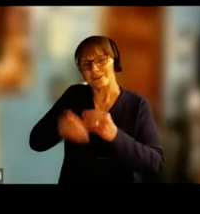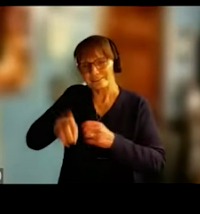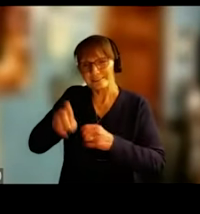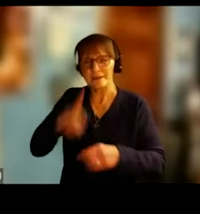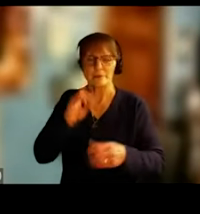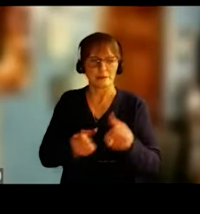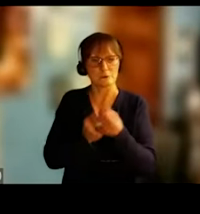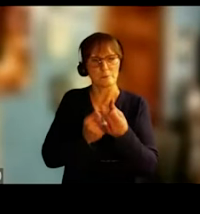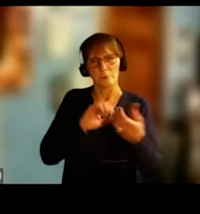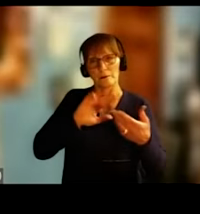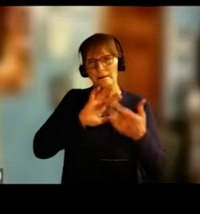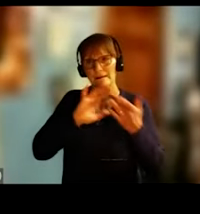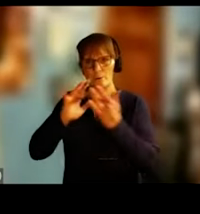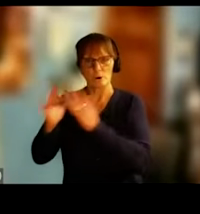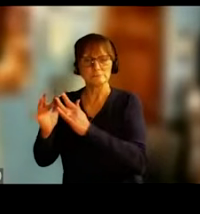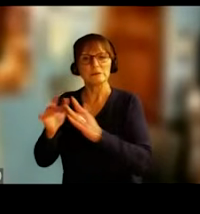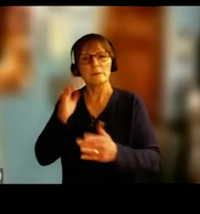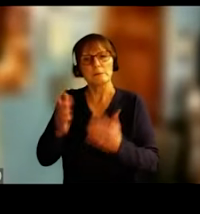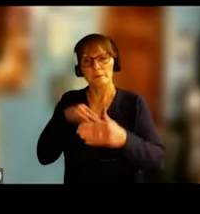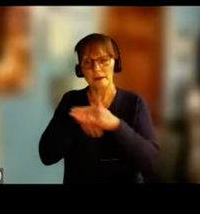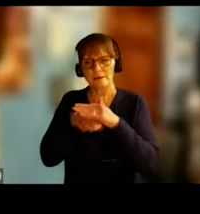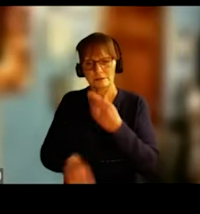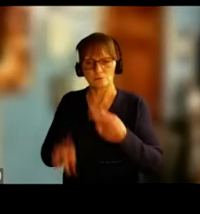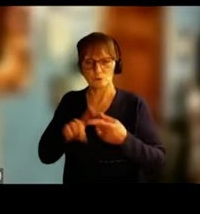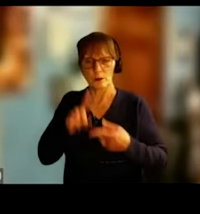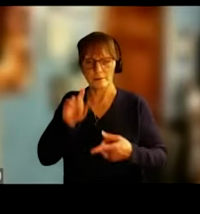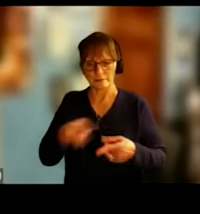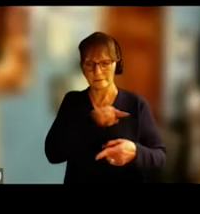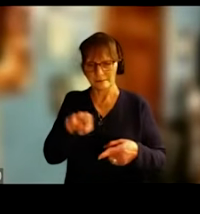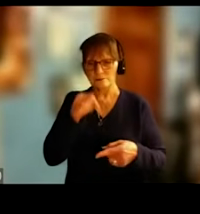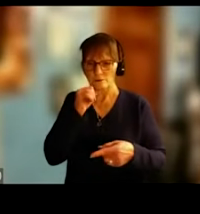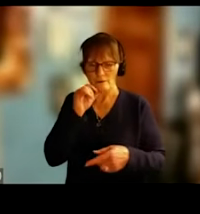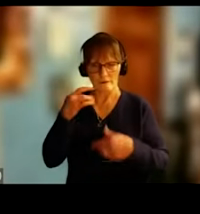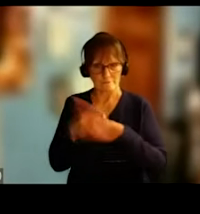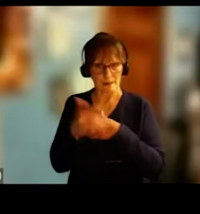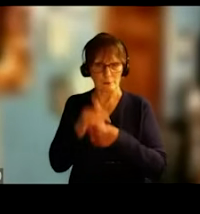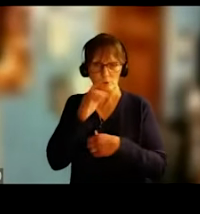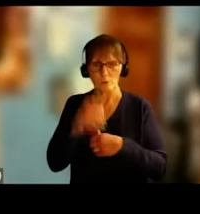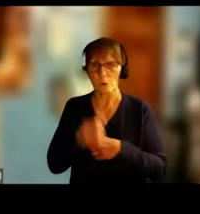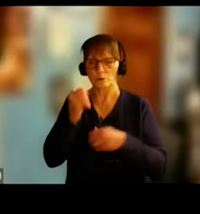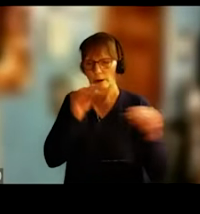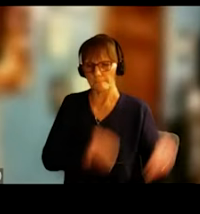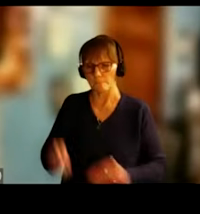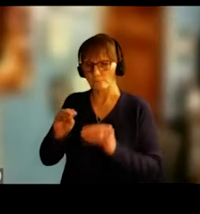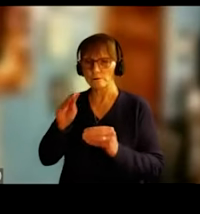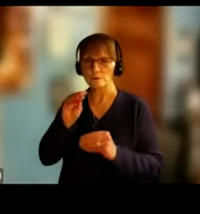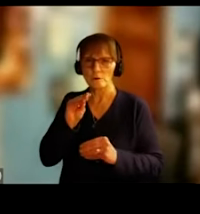and resources and housing, may have access to. These are not available for those who are older and moving into housing from homelessness.